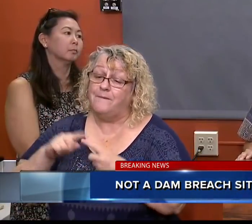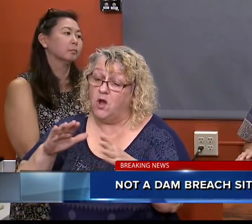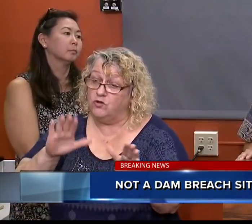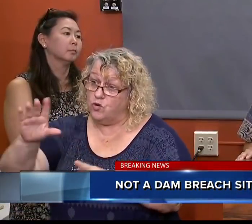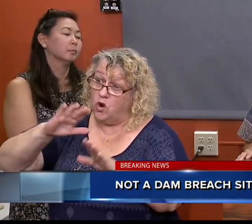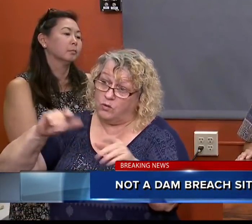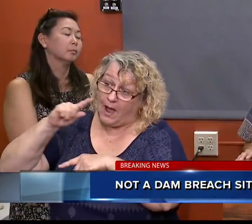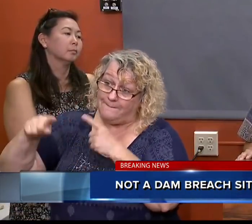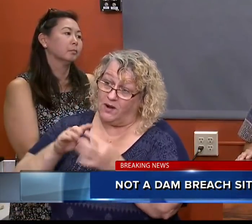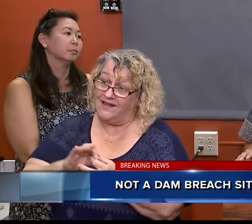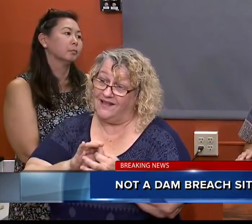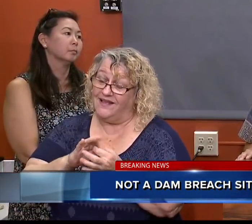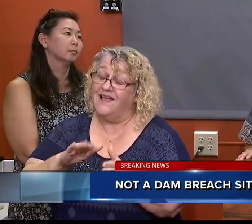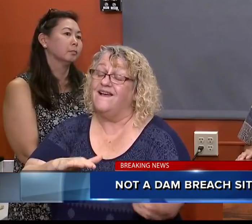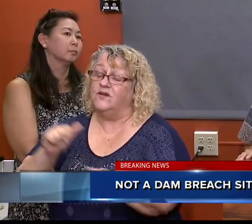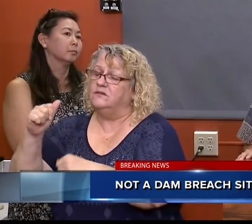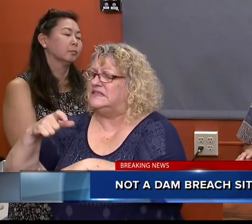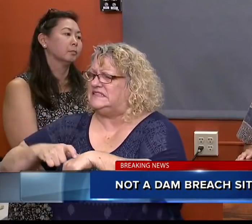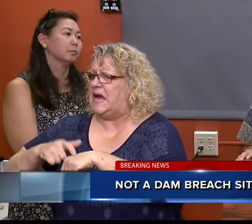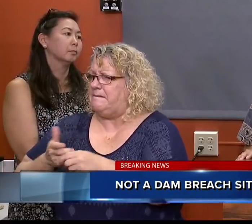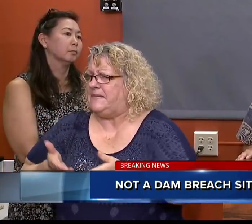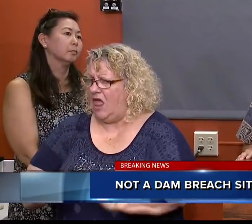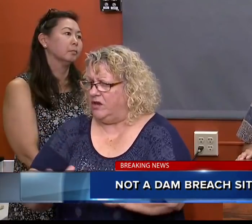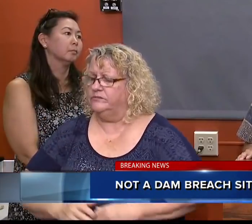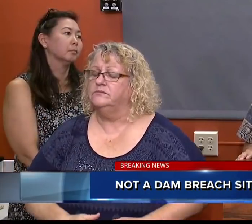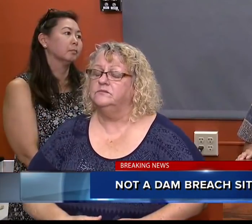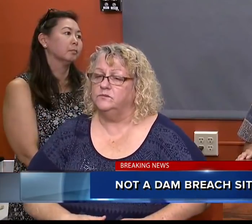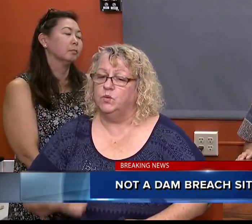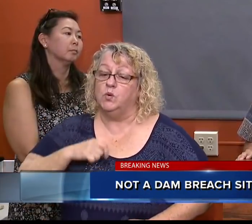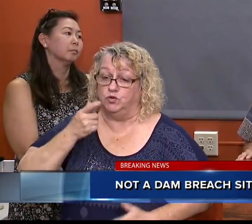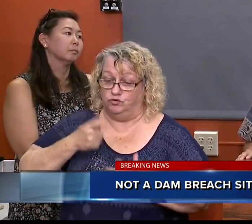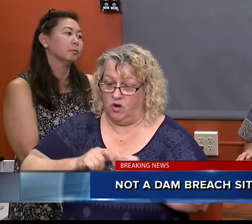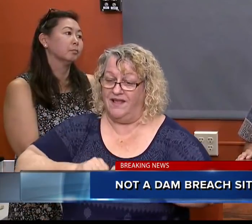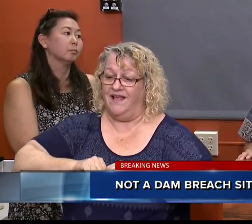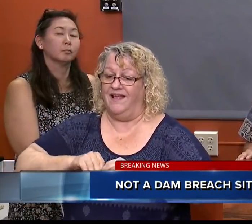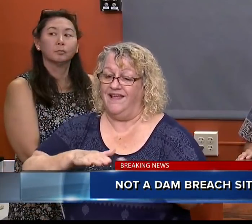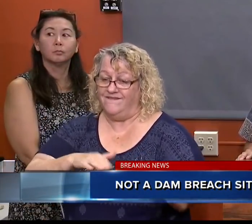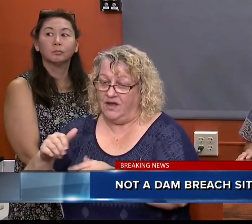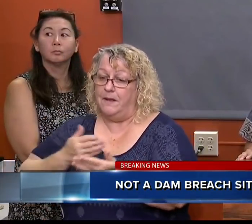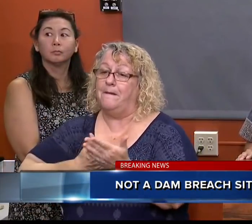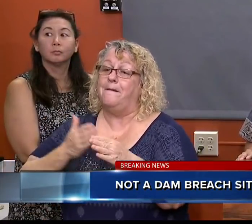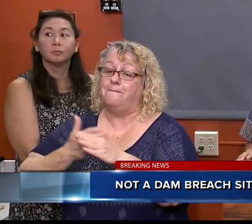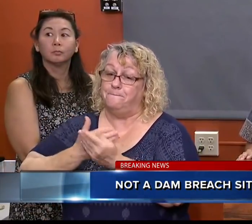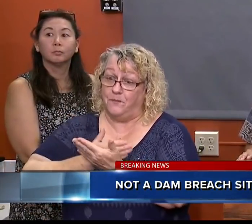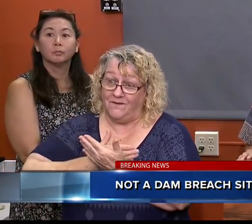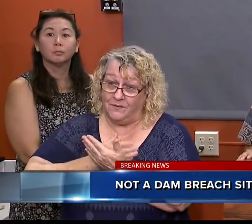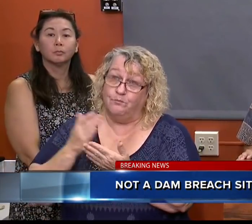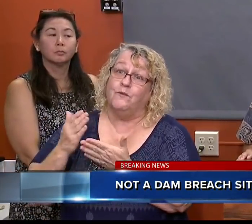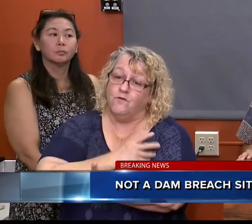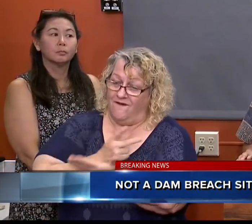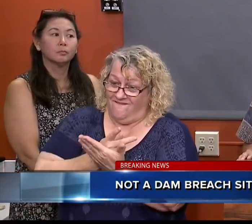HONOLULU. SO REGARDING THE EVACUATION QUESTION, HOW MUCH TIME PEOPLE HAVE, WE WOULD ACTUALLY START